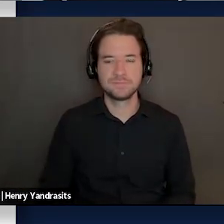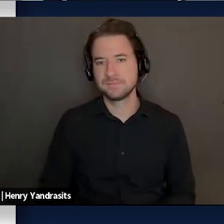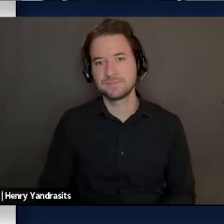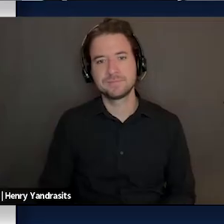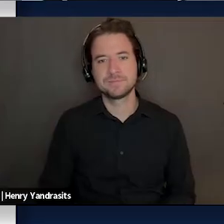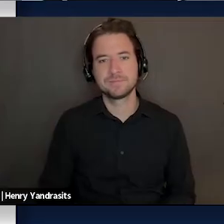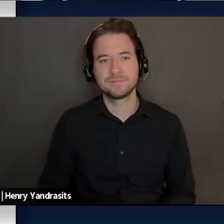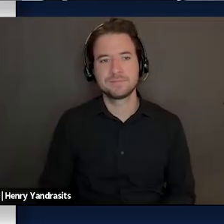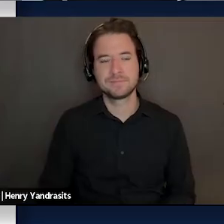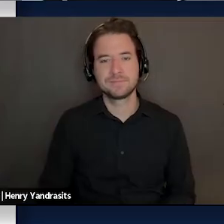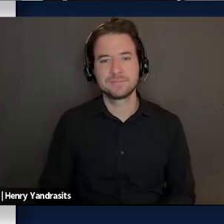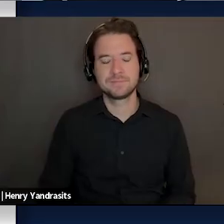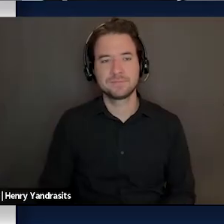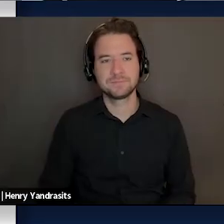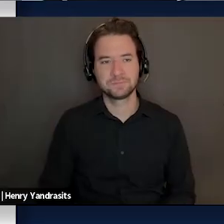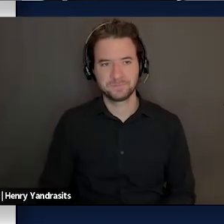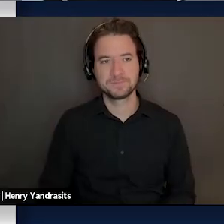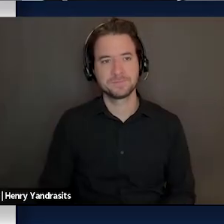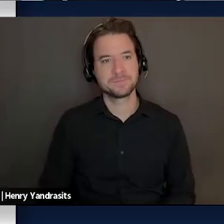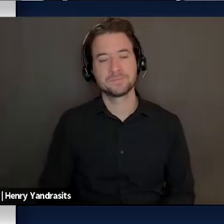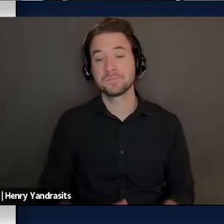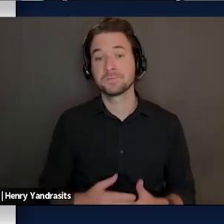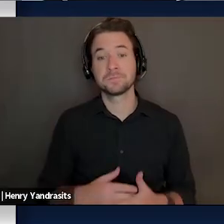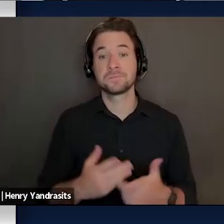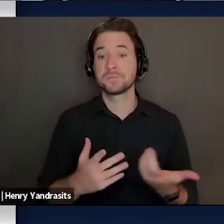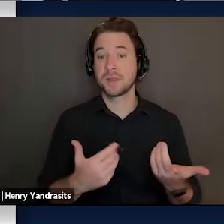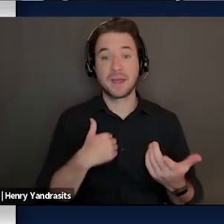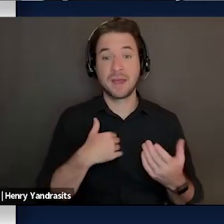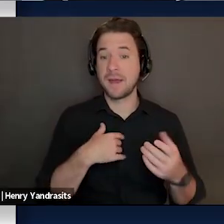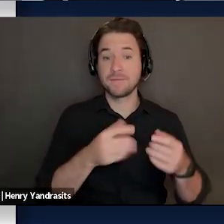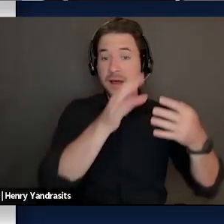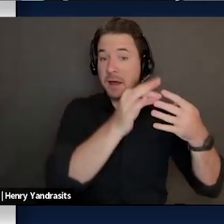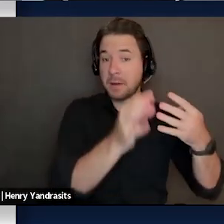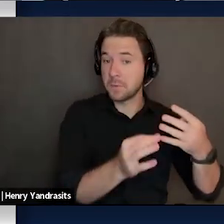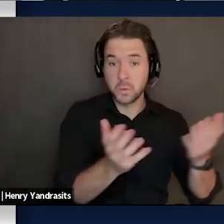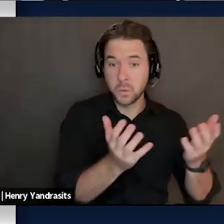And so, looking at the different options we can adjust for, starting with health measures.